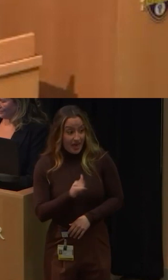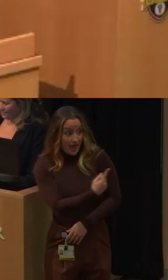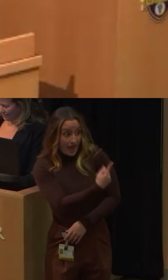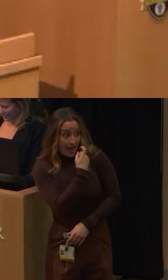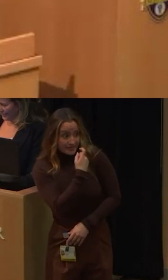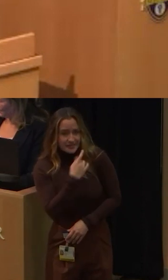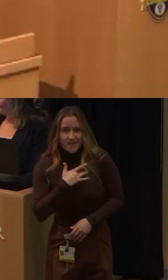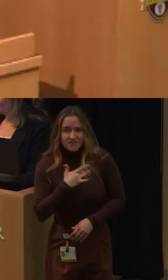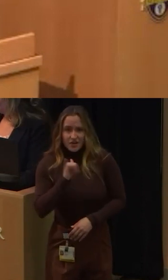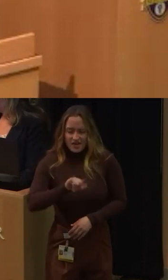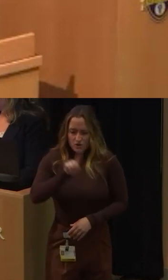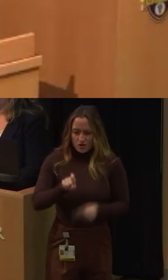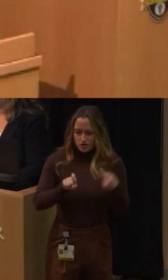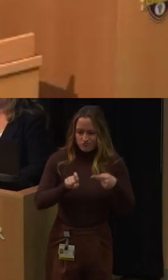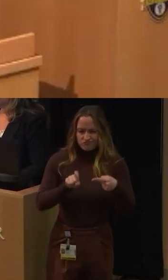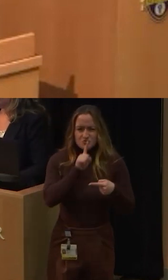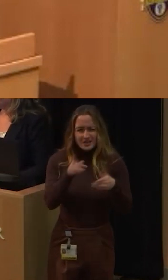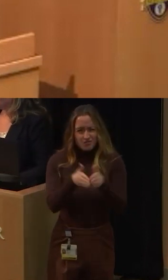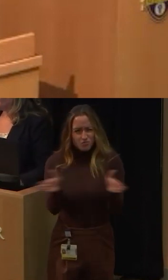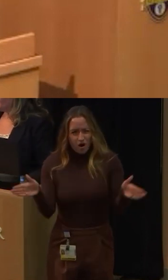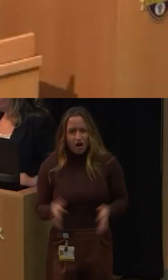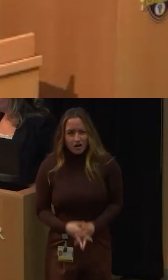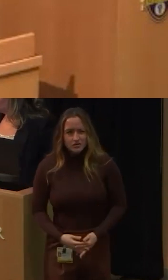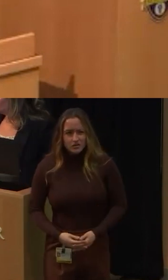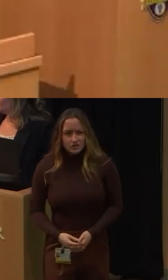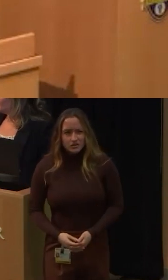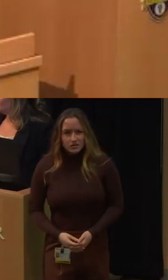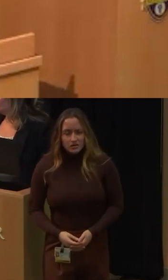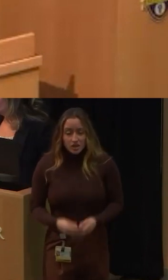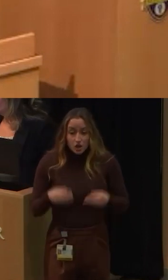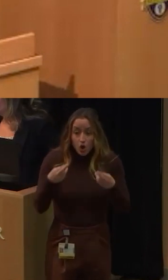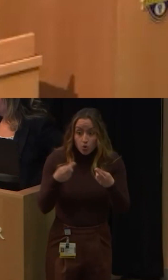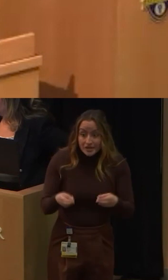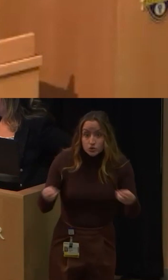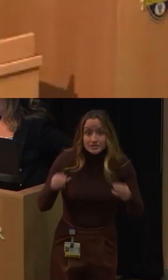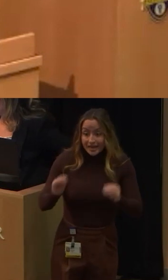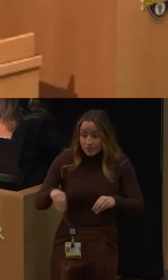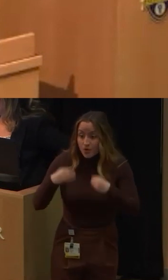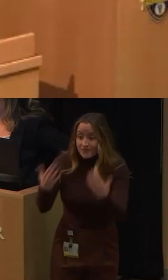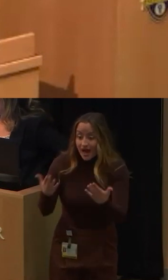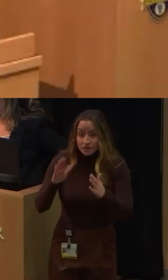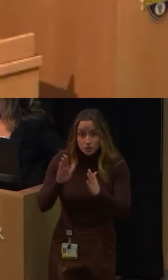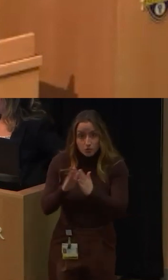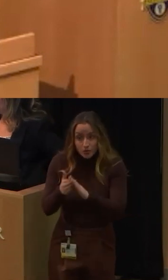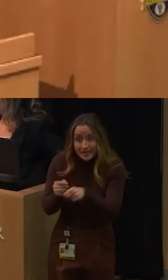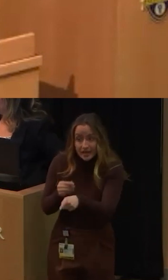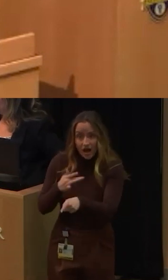and when I think about all the resources that a university can bring to a community, and I think about all of the responsibilities